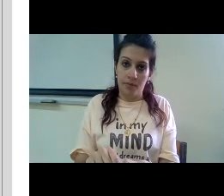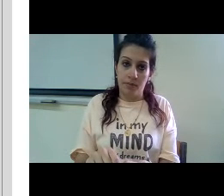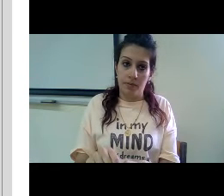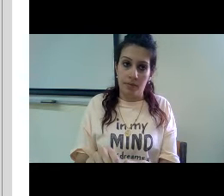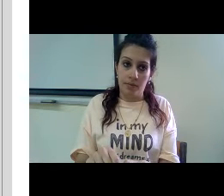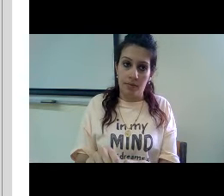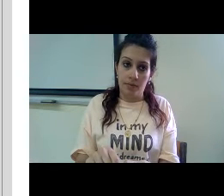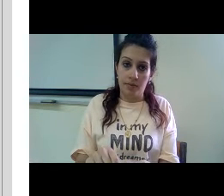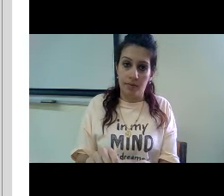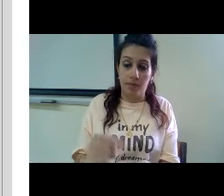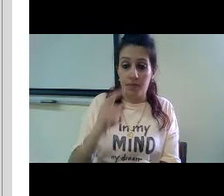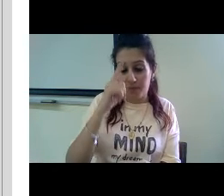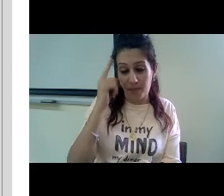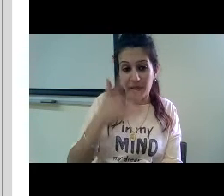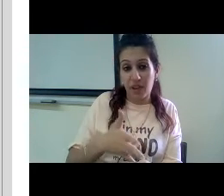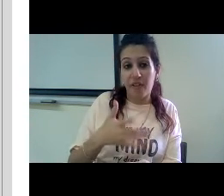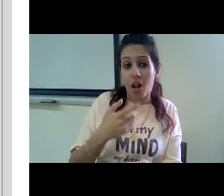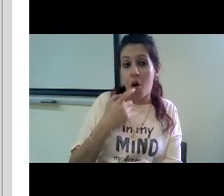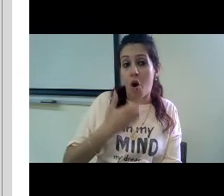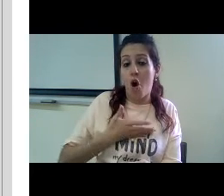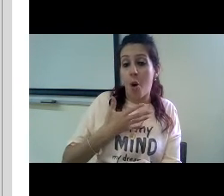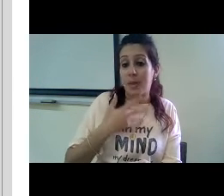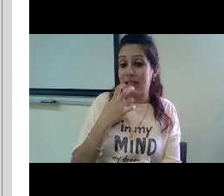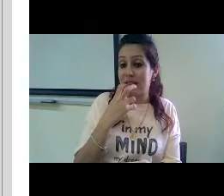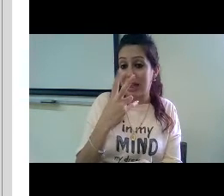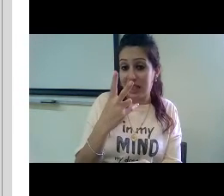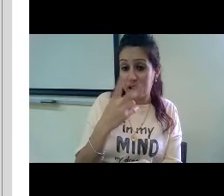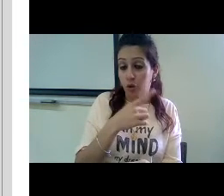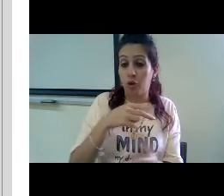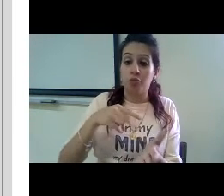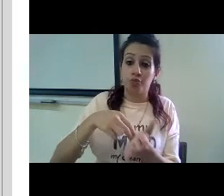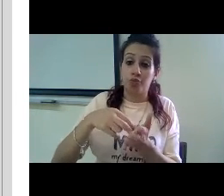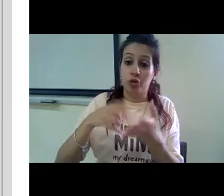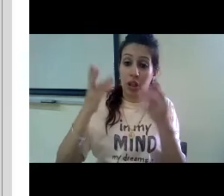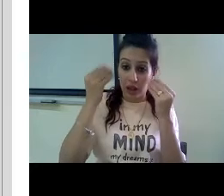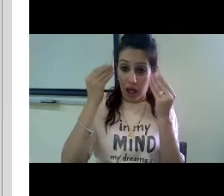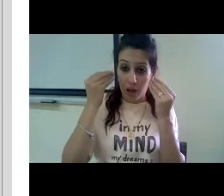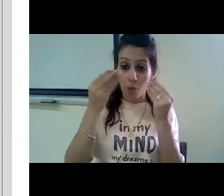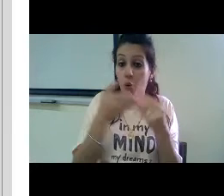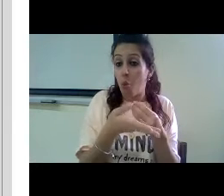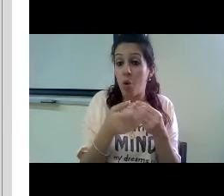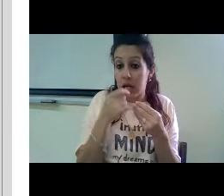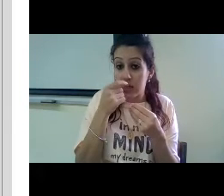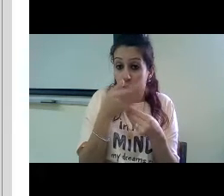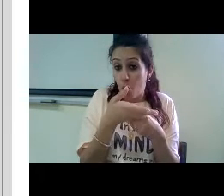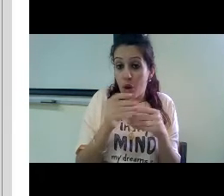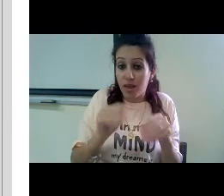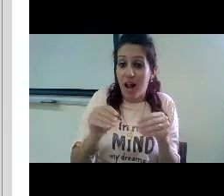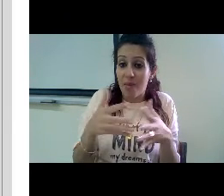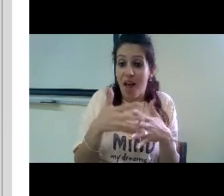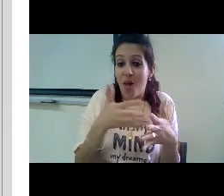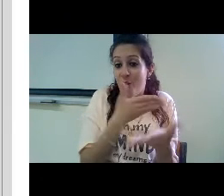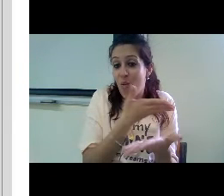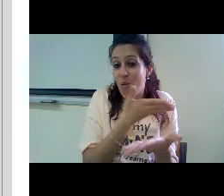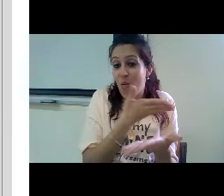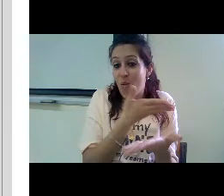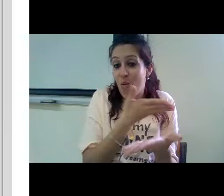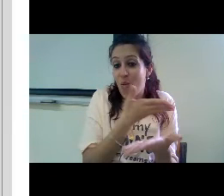together, to sit down for a joint meal and discuss everyday topics. Very simple things. And